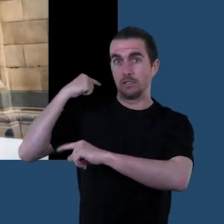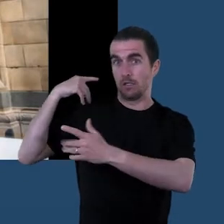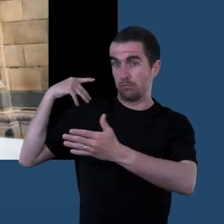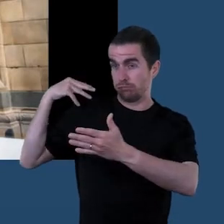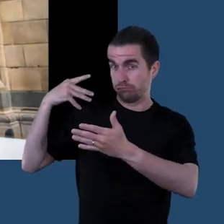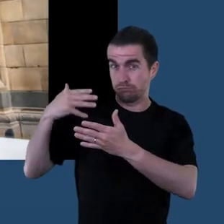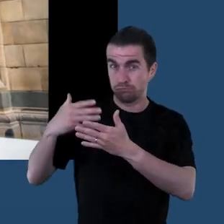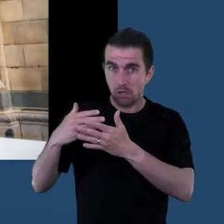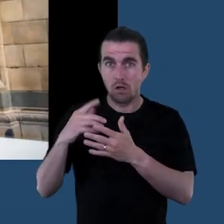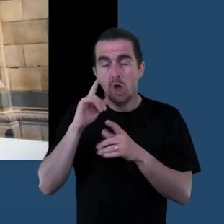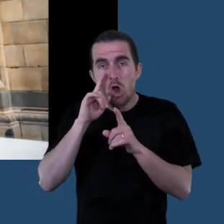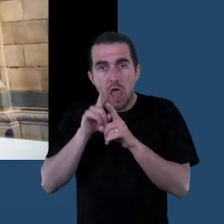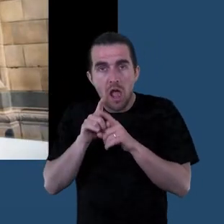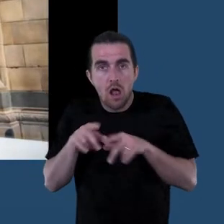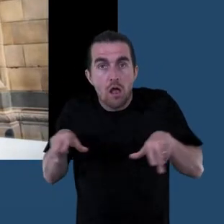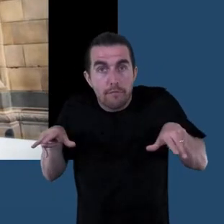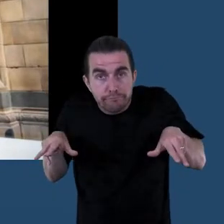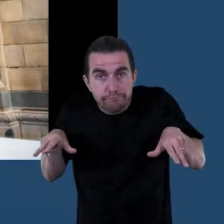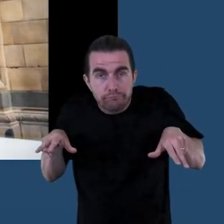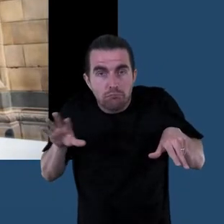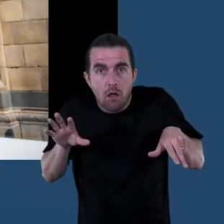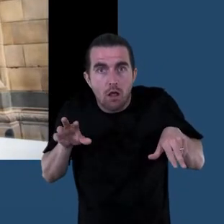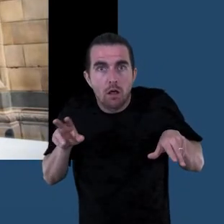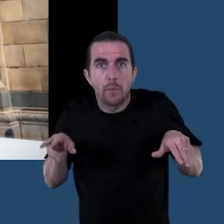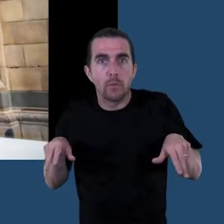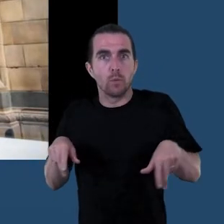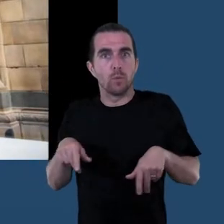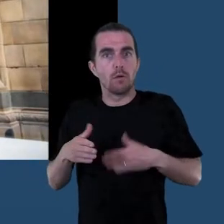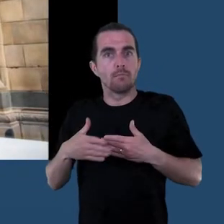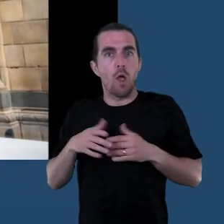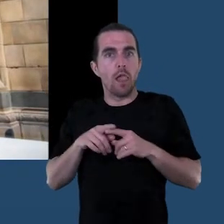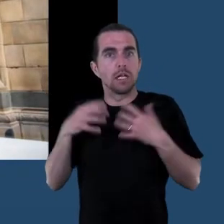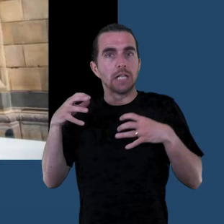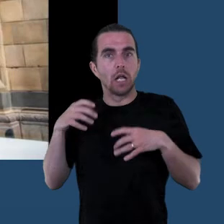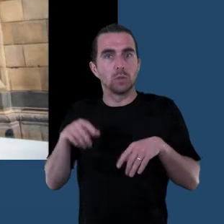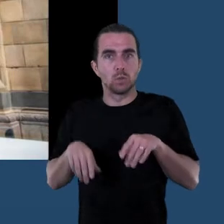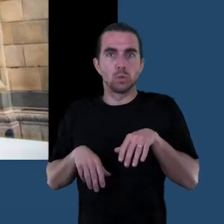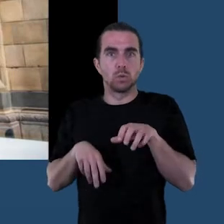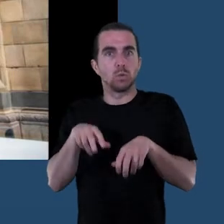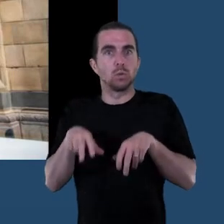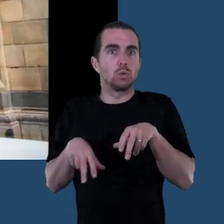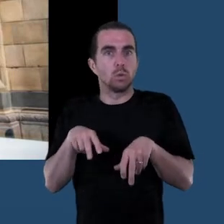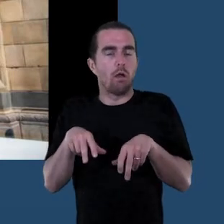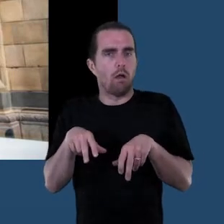which looked like lizards, and then to something like this,